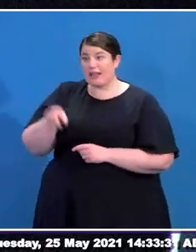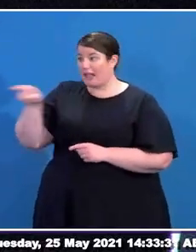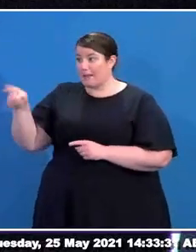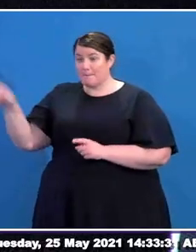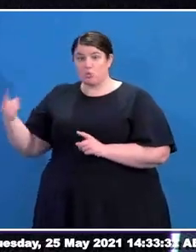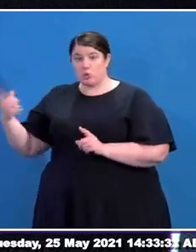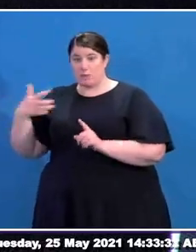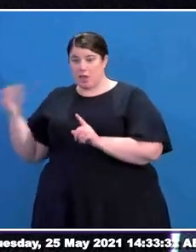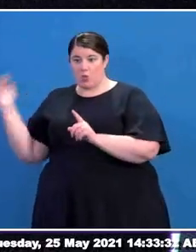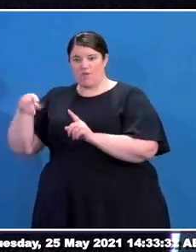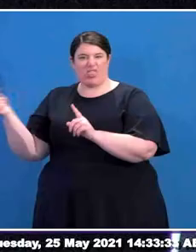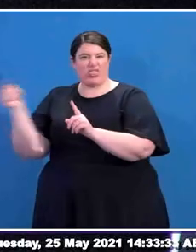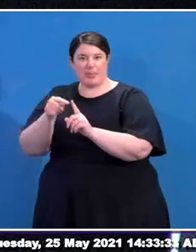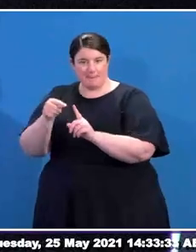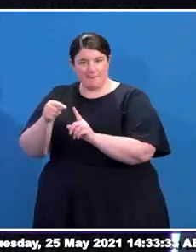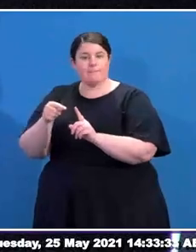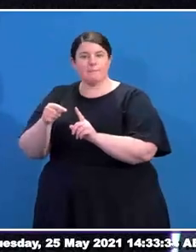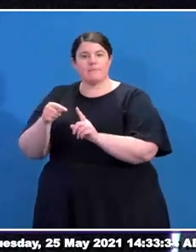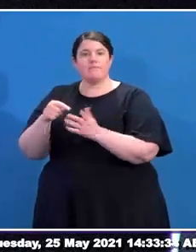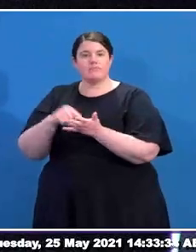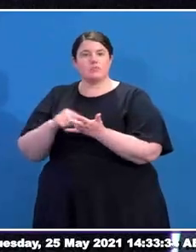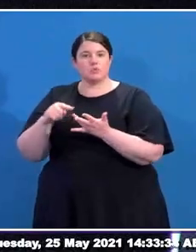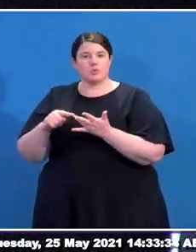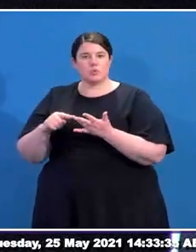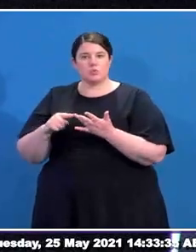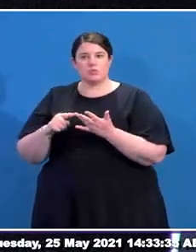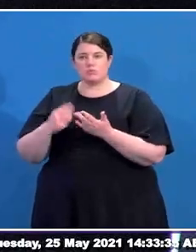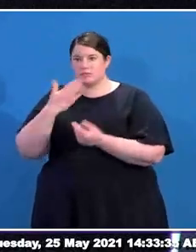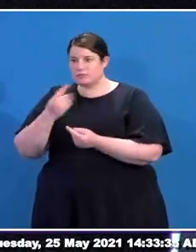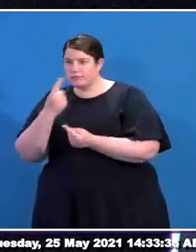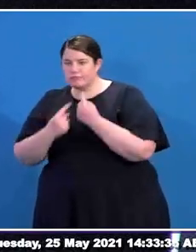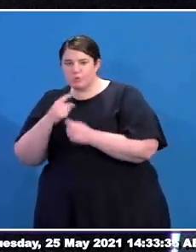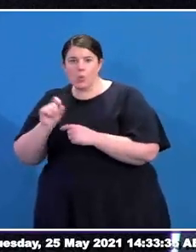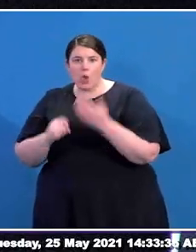to establish the details of the complaint, to interview any witnesses